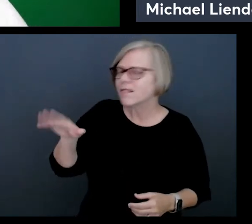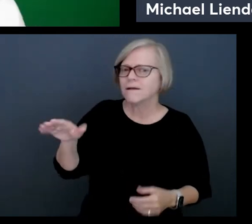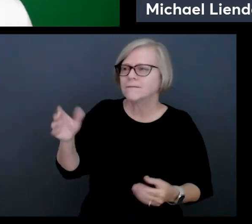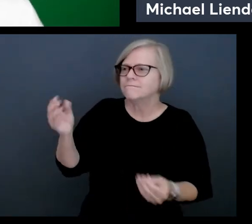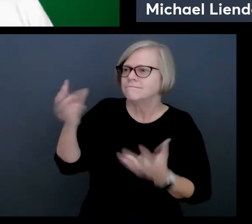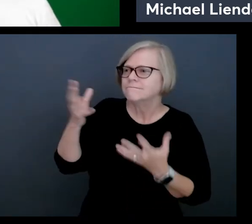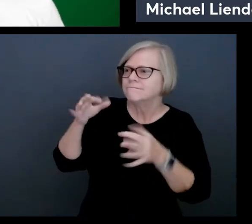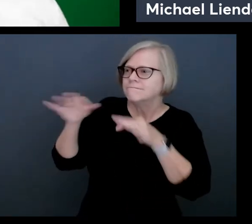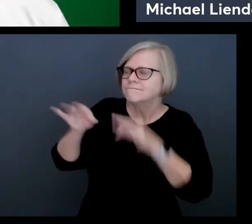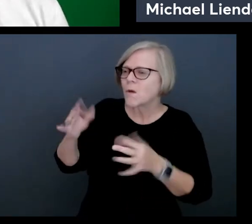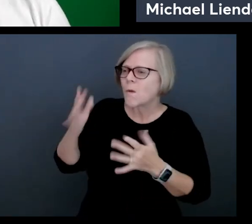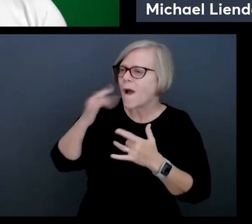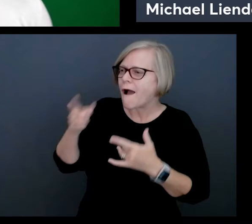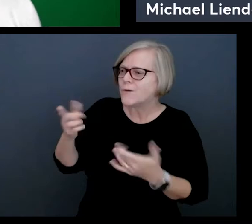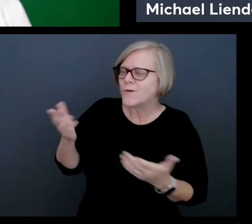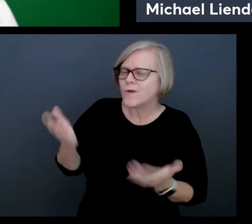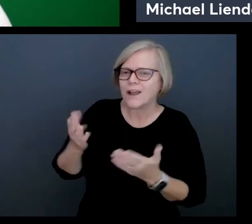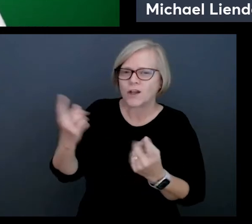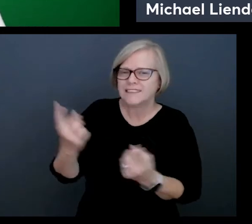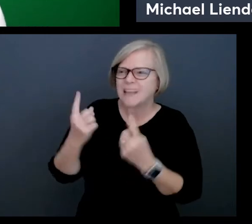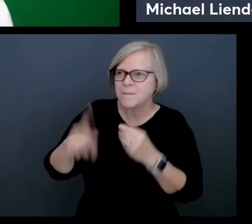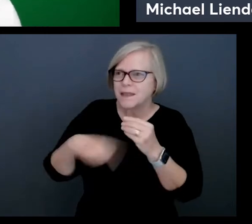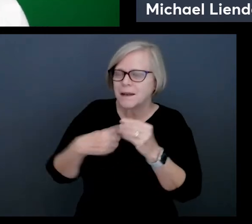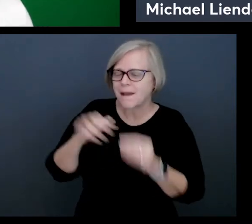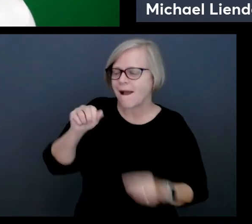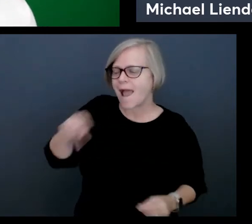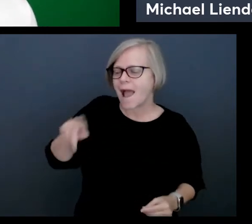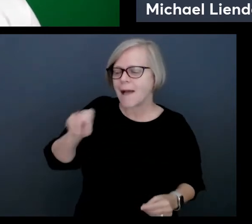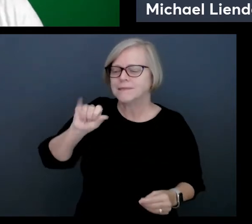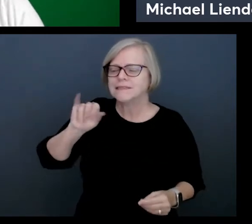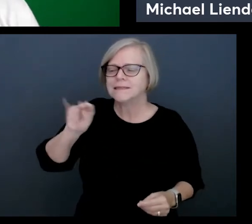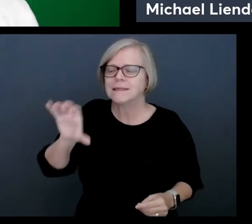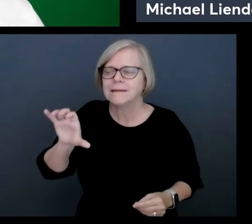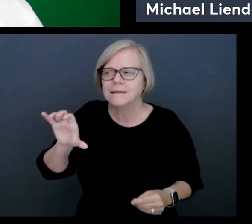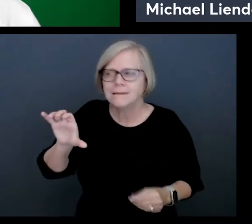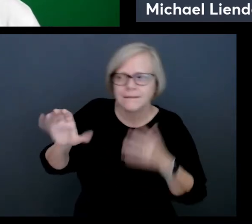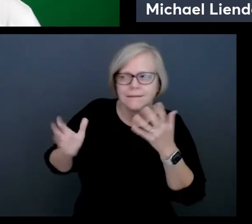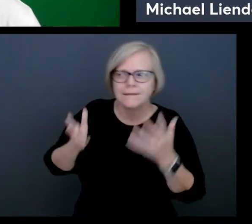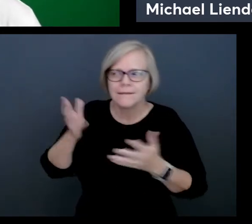But so, Michael, tell us a little bit about why you're here. There's something about AppSync,